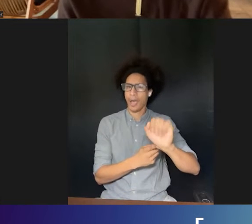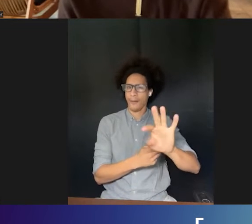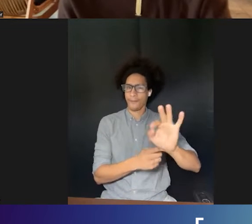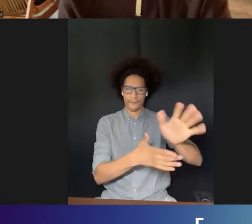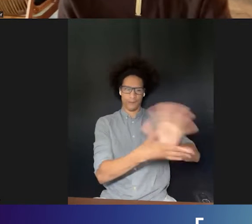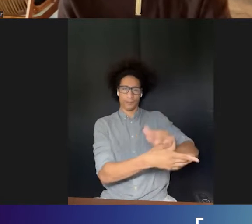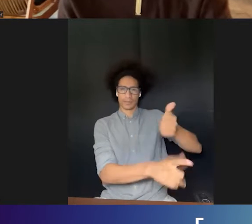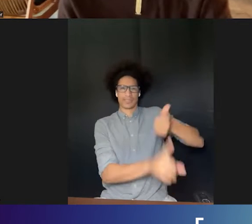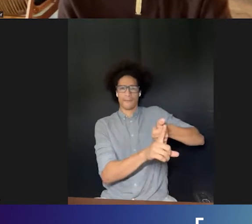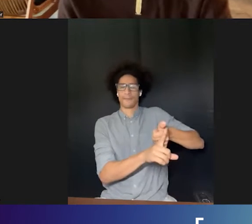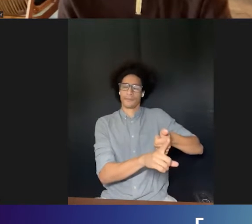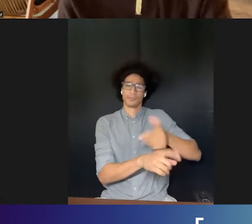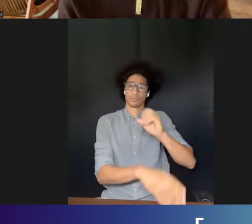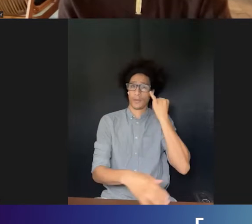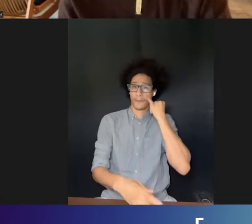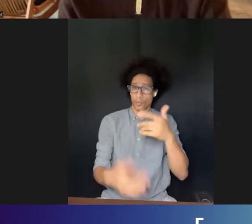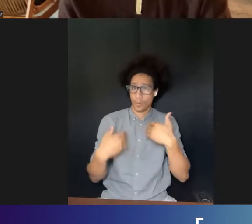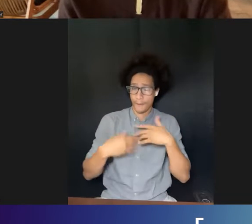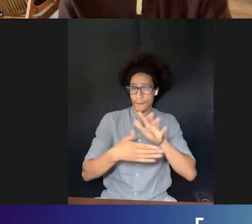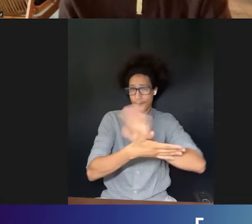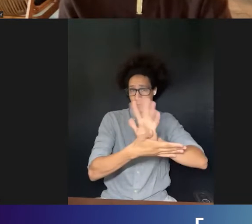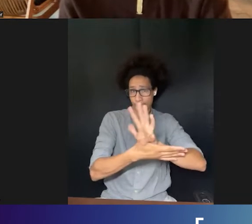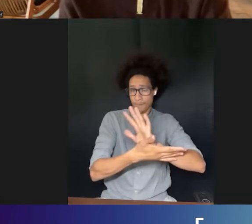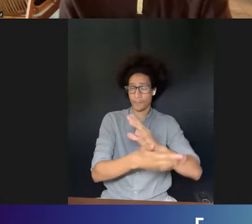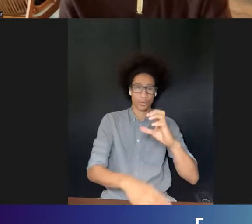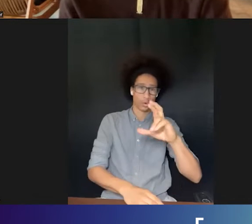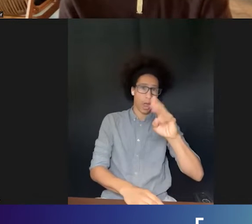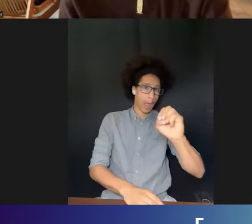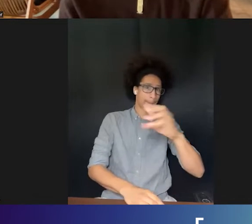So if you have a film, Crime and Punishment, the one of your priorities